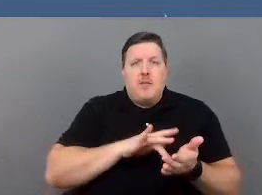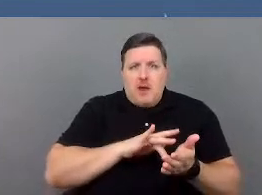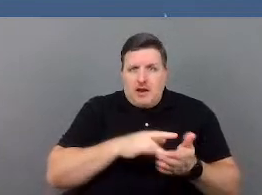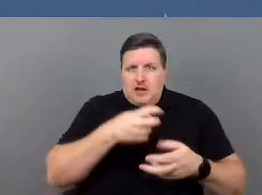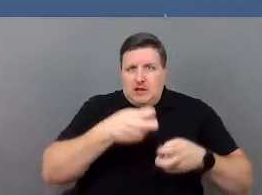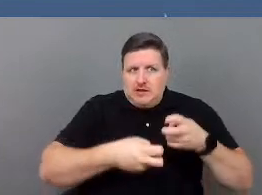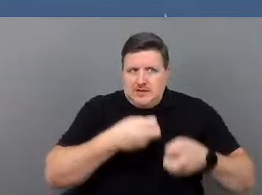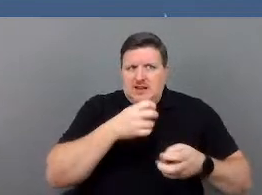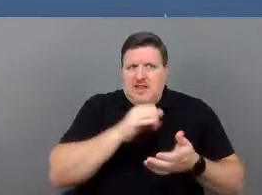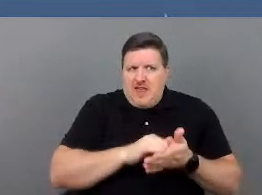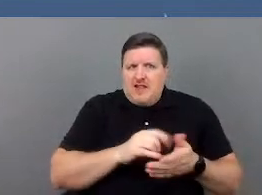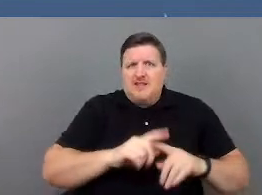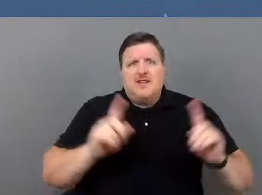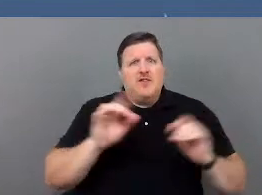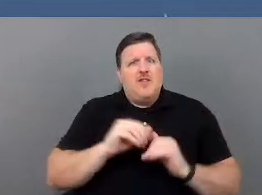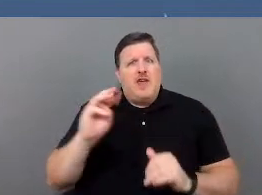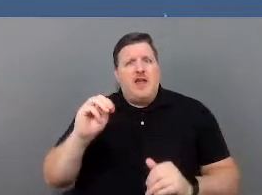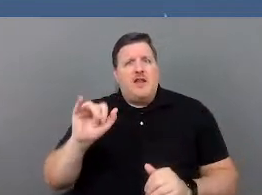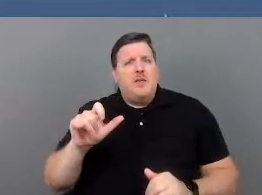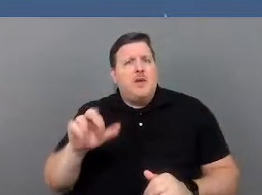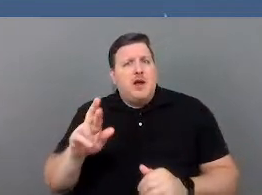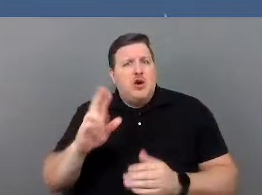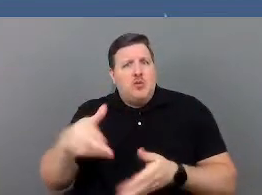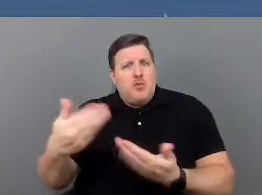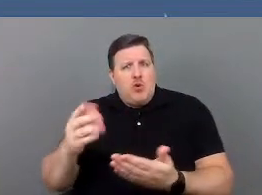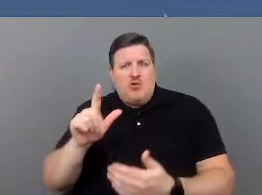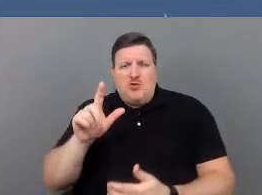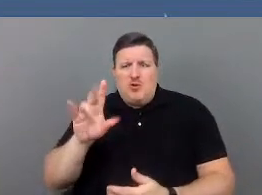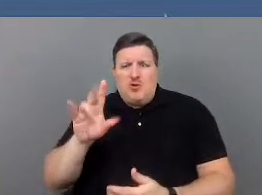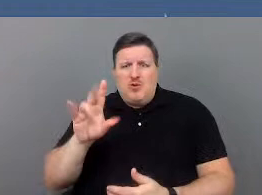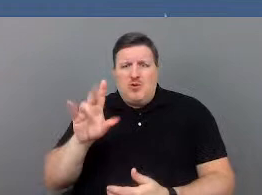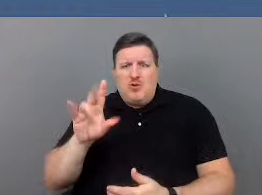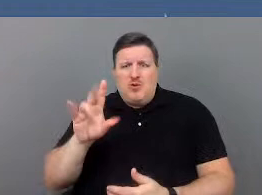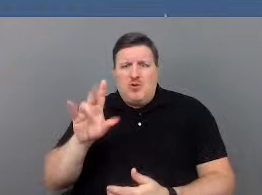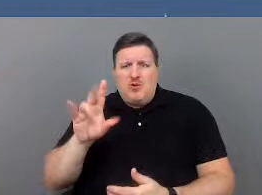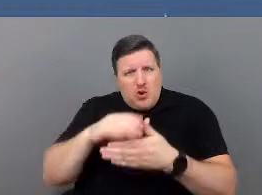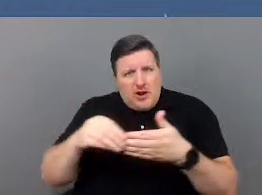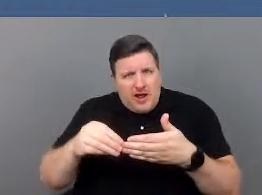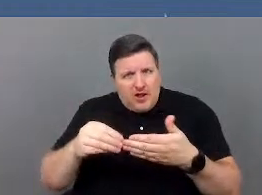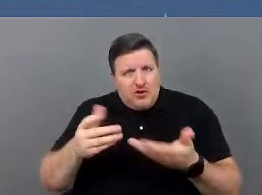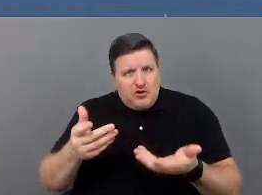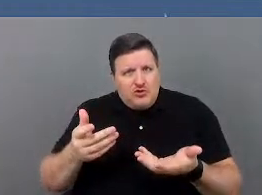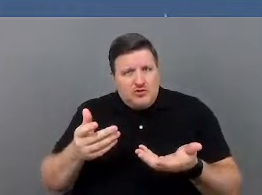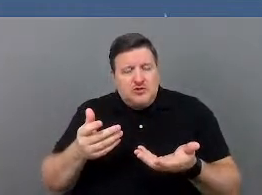MILLION MORE TO. AND THAT'S THE DEPARTMENT THE MAYOR PROPOSES TO GIVE $27 IN THE AFTERMATH OF THAT MURDER, MPD